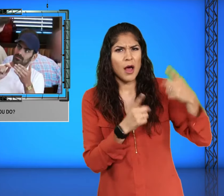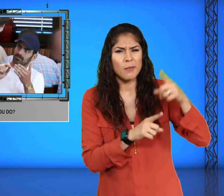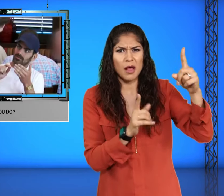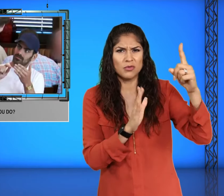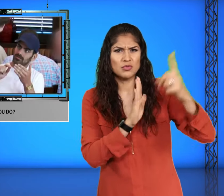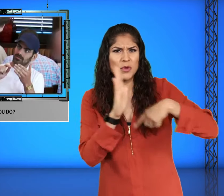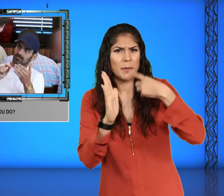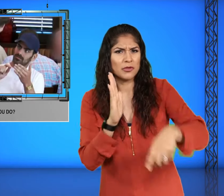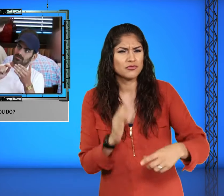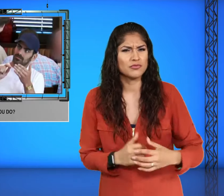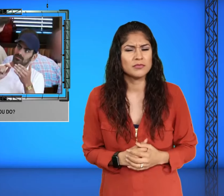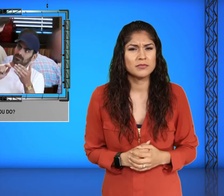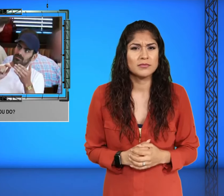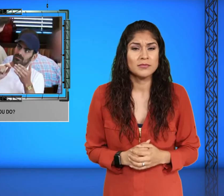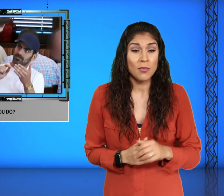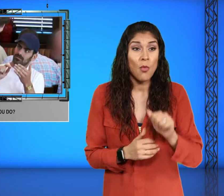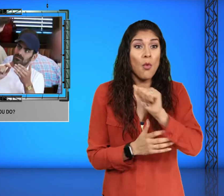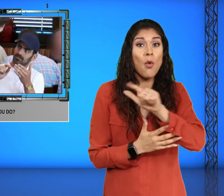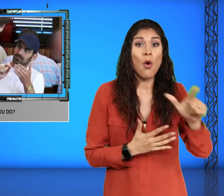against while ordering food?"